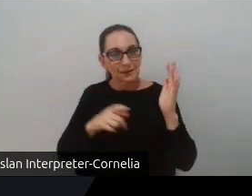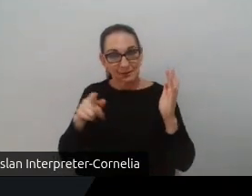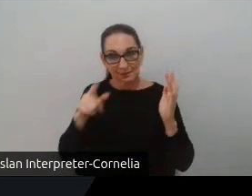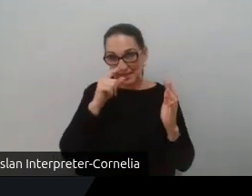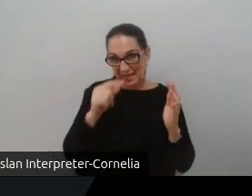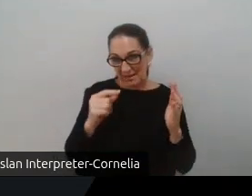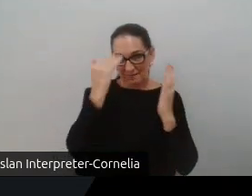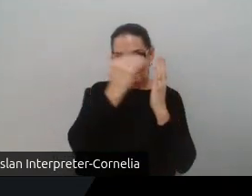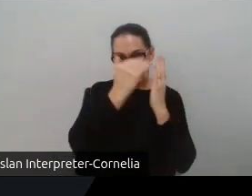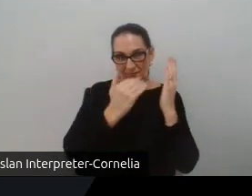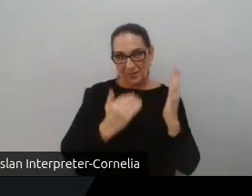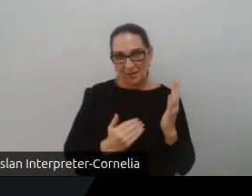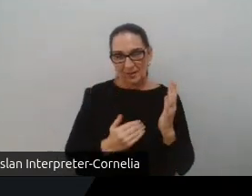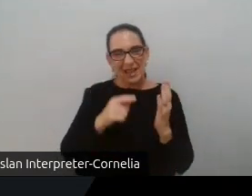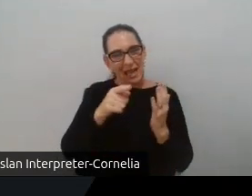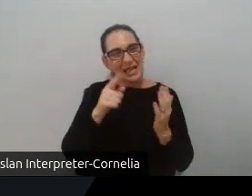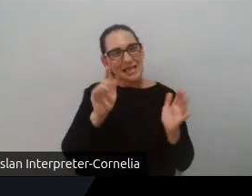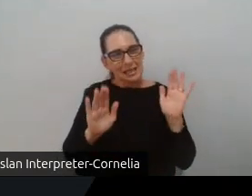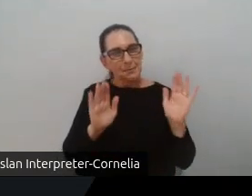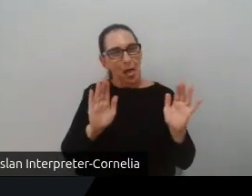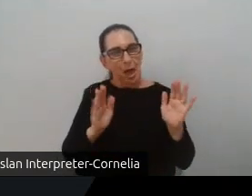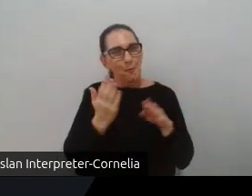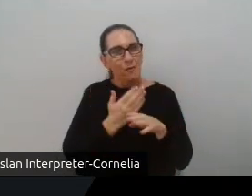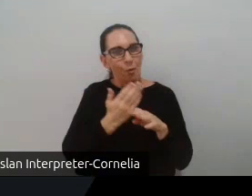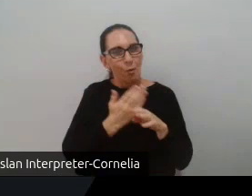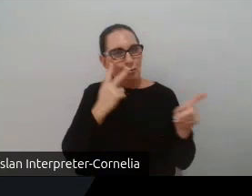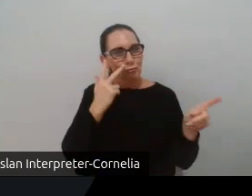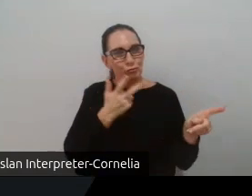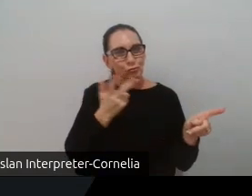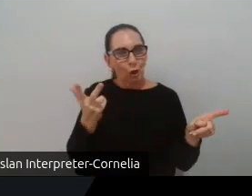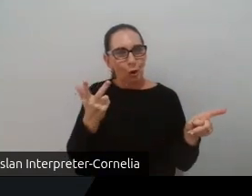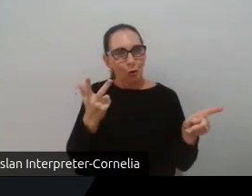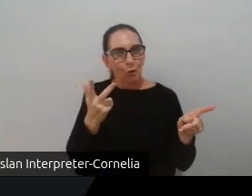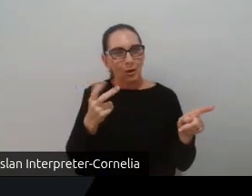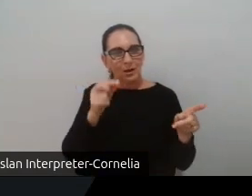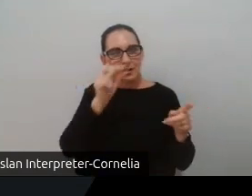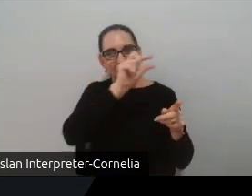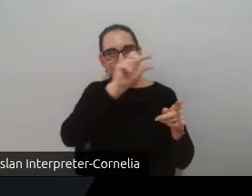The structure is quite the similar. You want to have um subheadings in there and a bit of